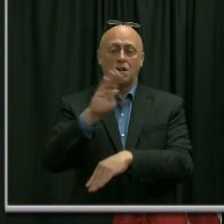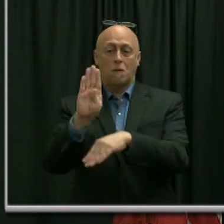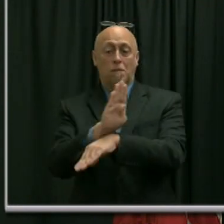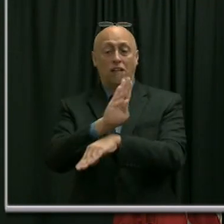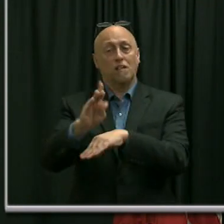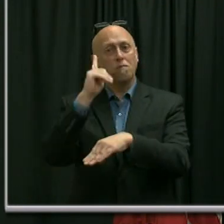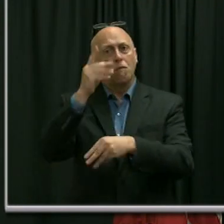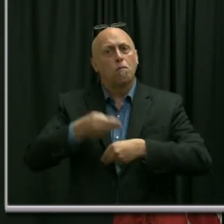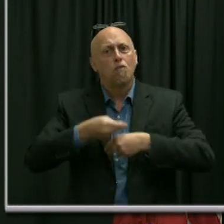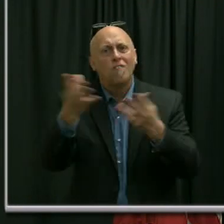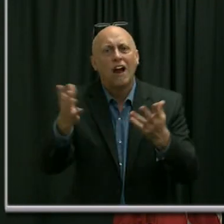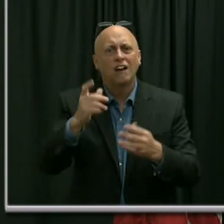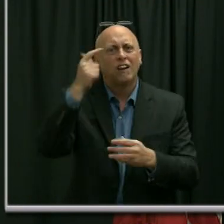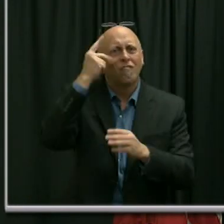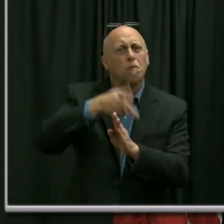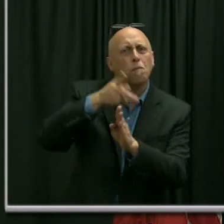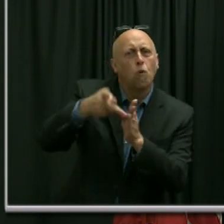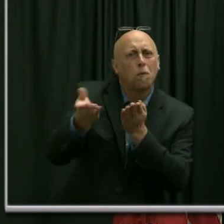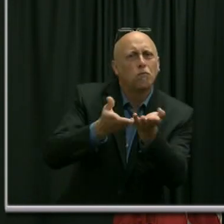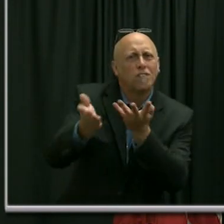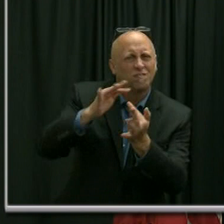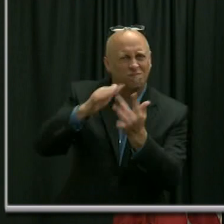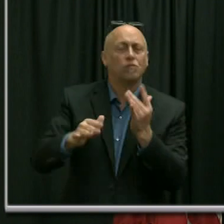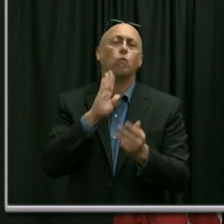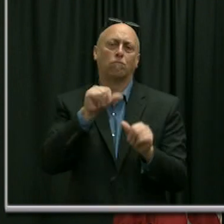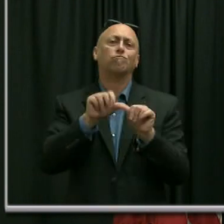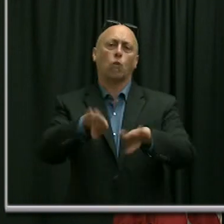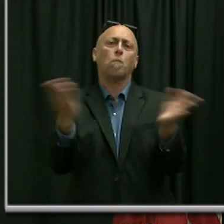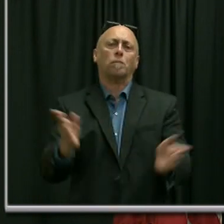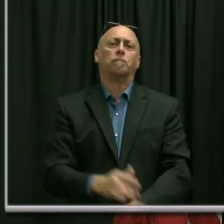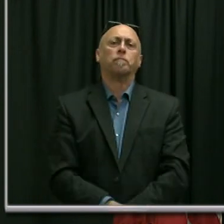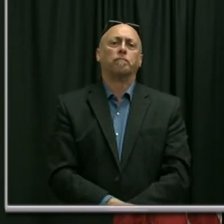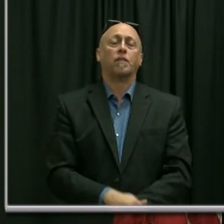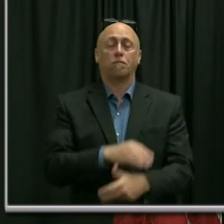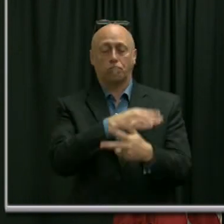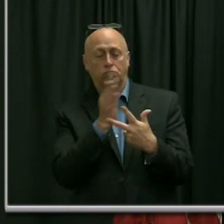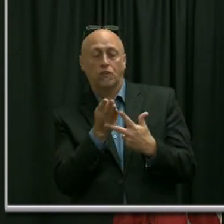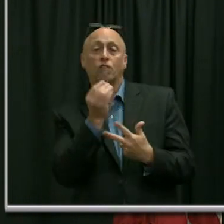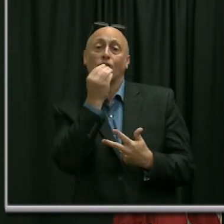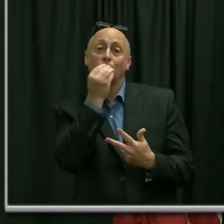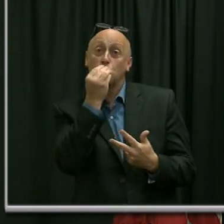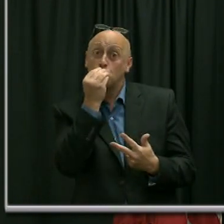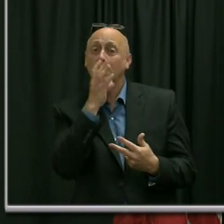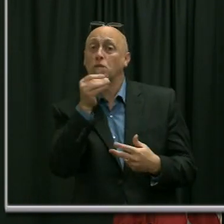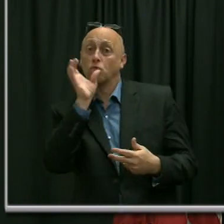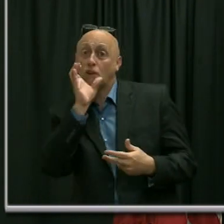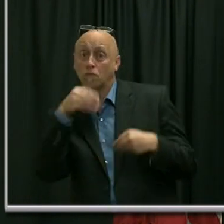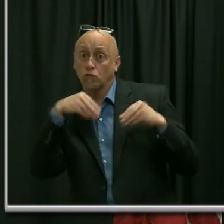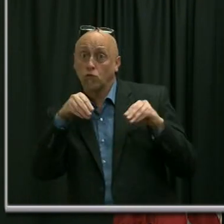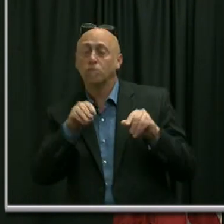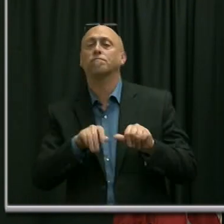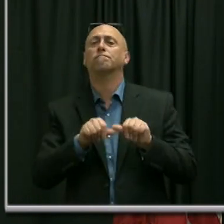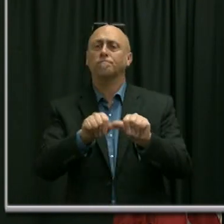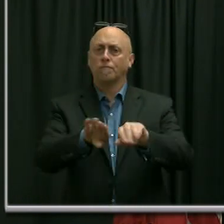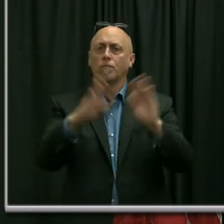LAW ENFORCEMENT TRANSPORTATION AND BUSINESSES THAT PROVIDE GOVERNMENT PROGRAMS AND